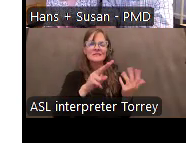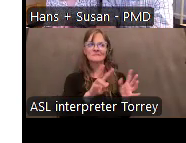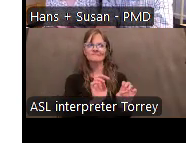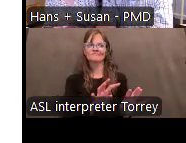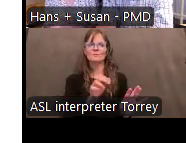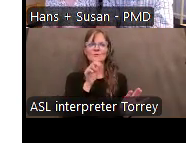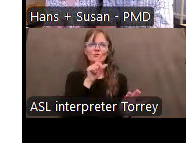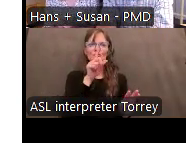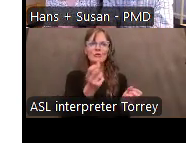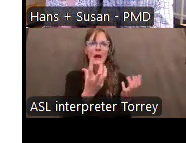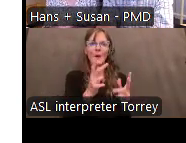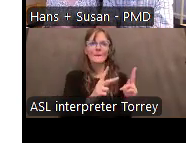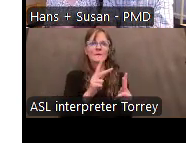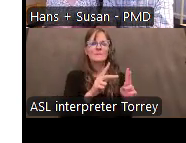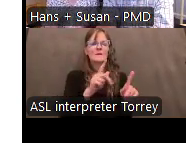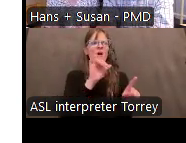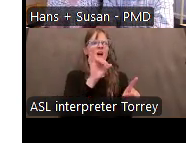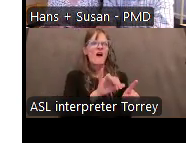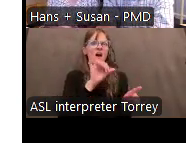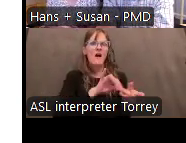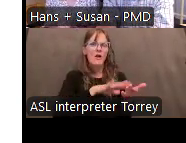of the brand or even some newspaper print pieces,